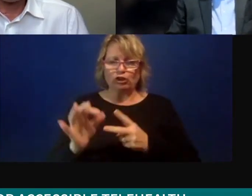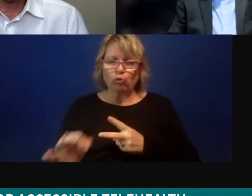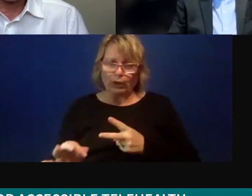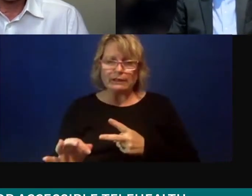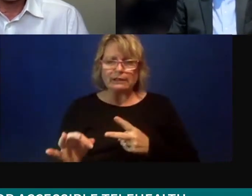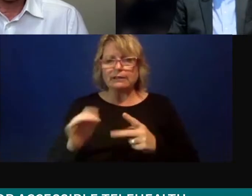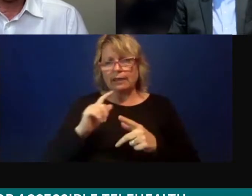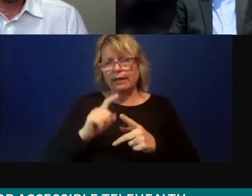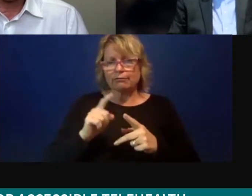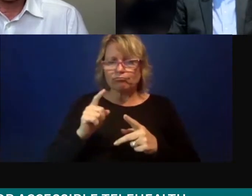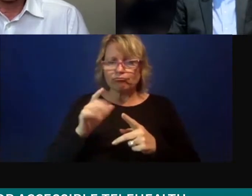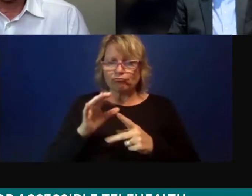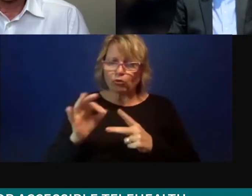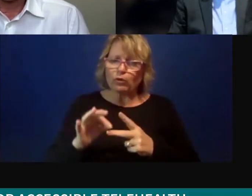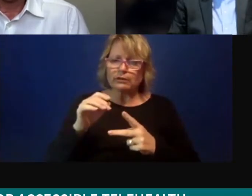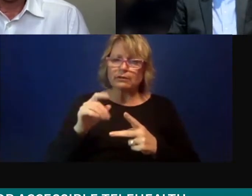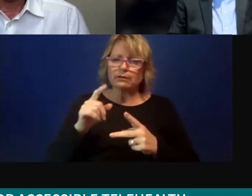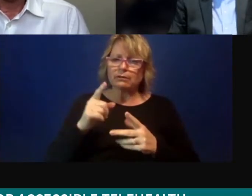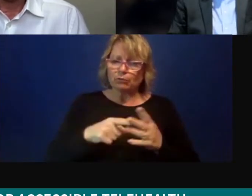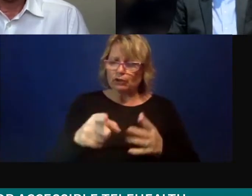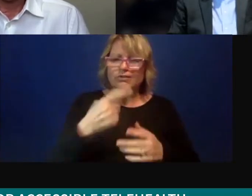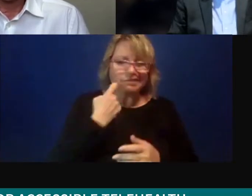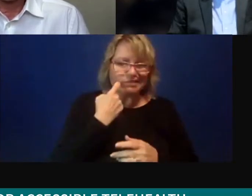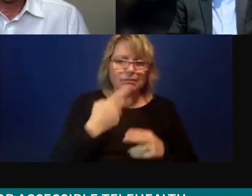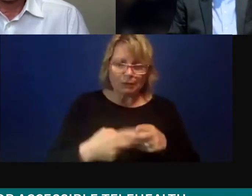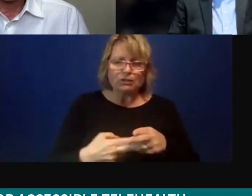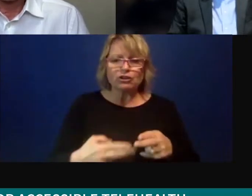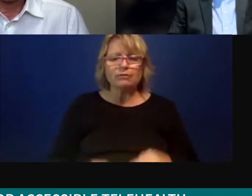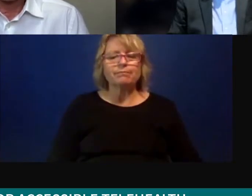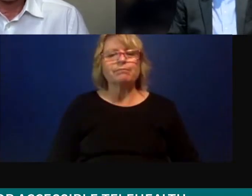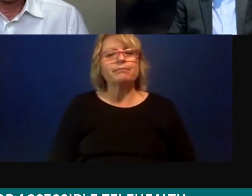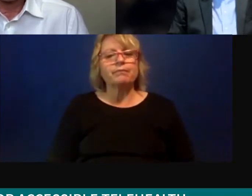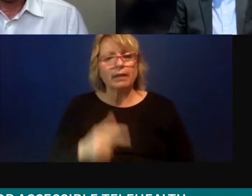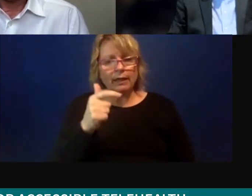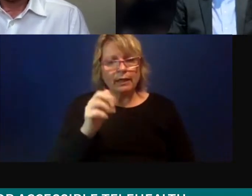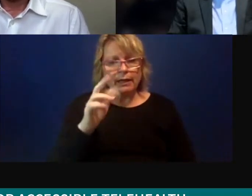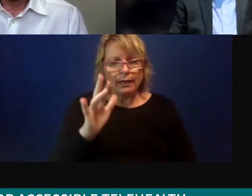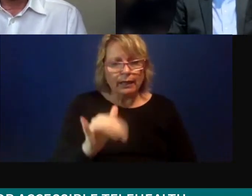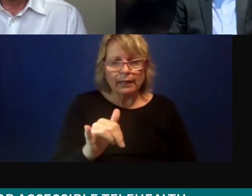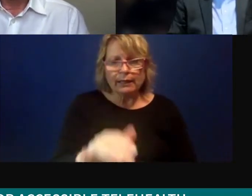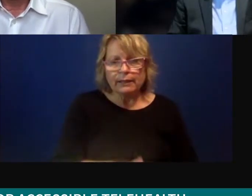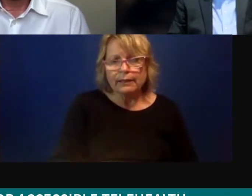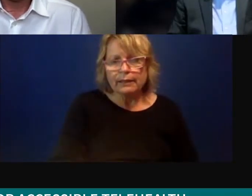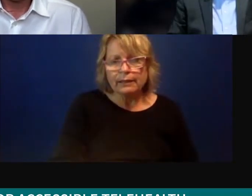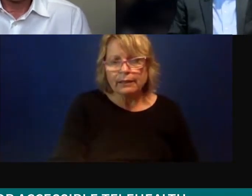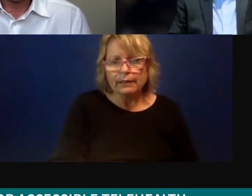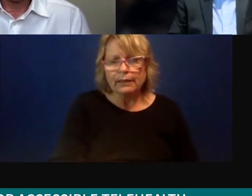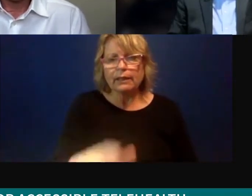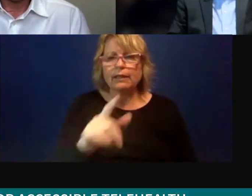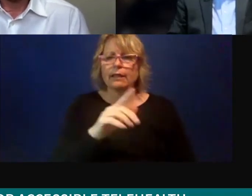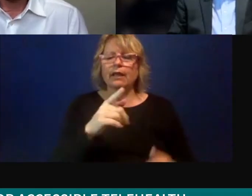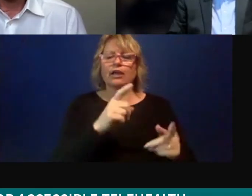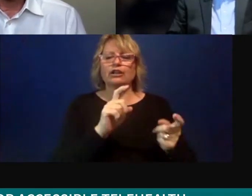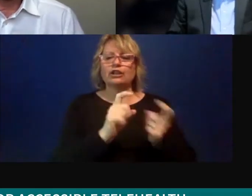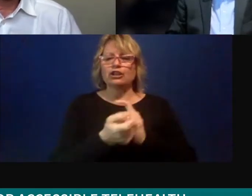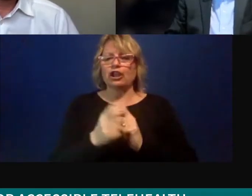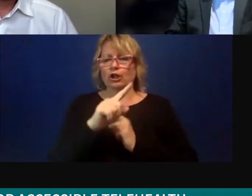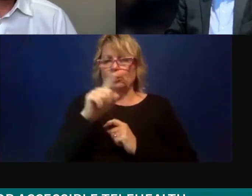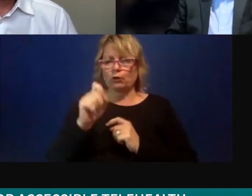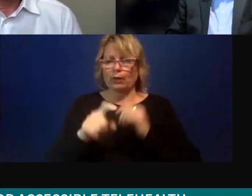points as you're referencing. Gary, if I might shift the question slightly as we're talking,